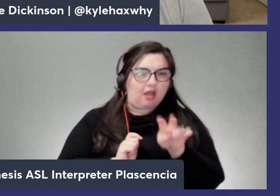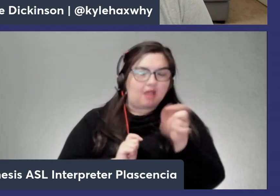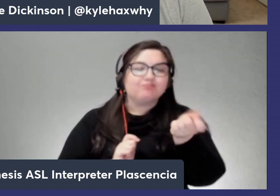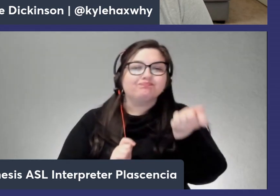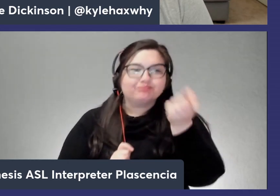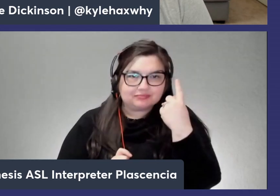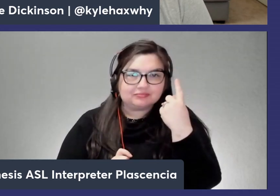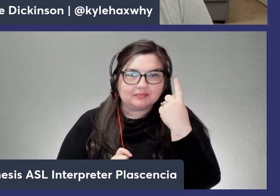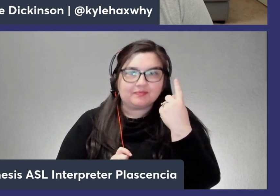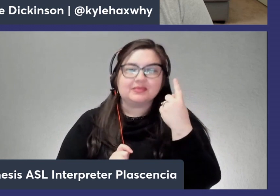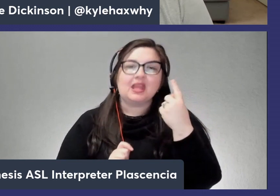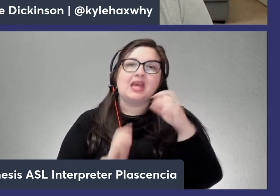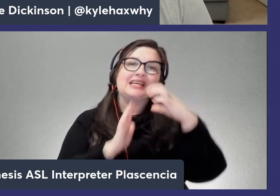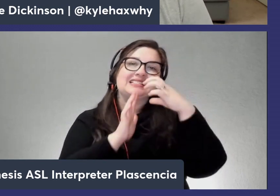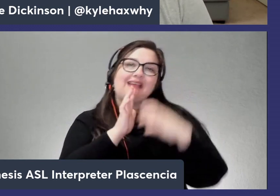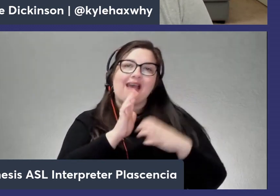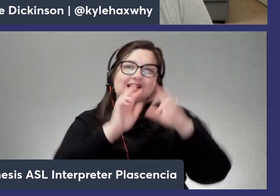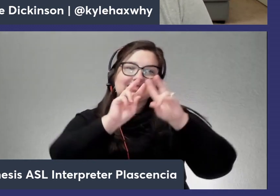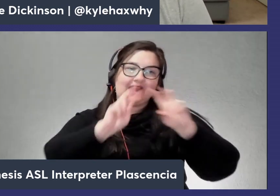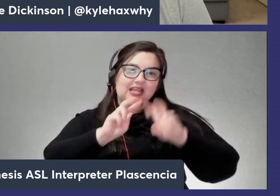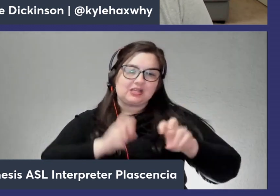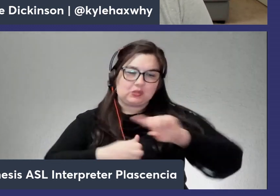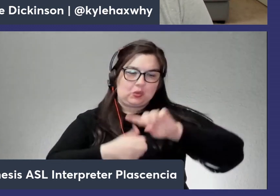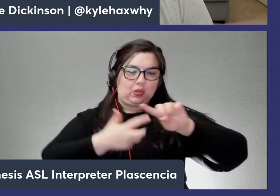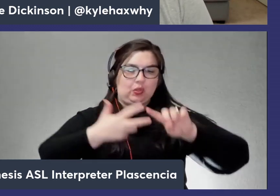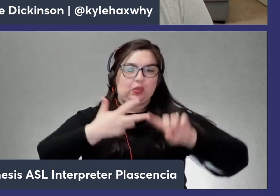So those are the three main use cases that we have for Amazon Translate.